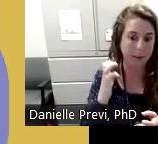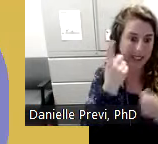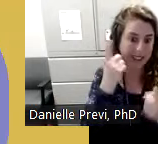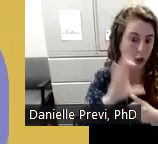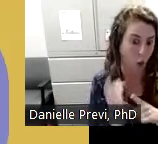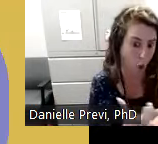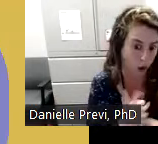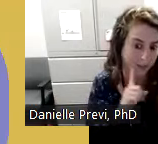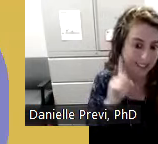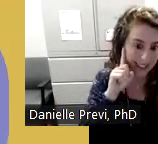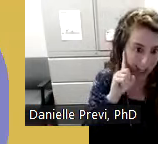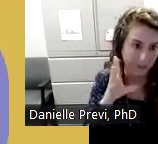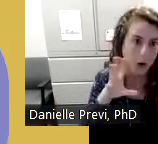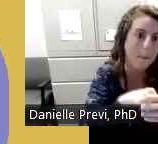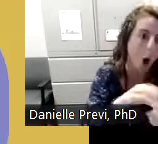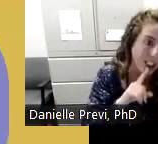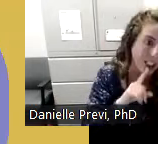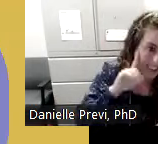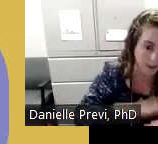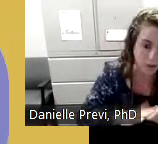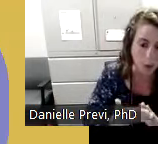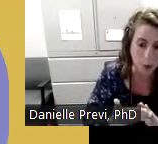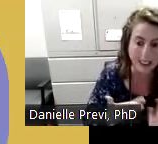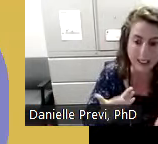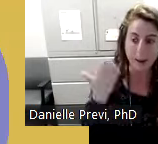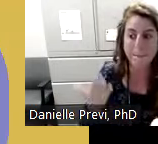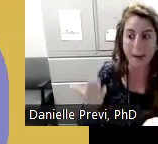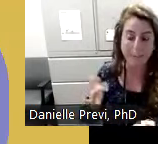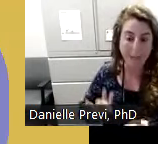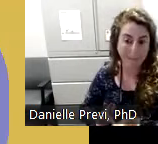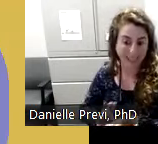‘D’ Deaf or big ‘D’ Deaf which is a cultural affiliation, being part of the Deaf community,